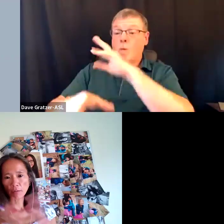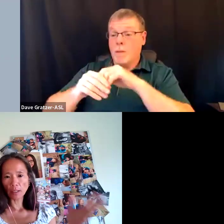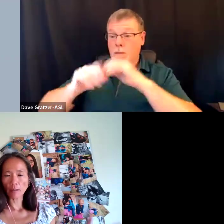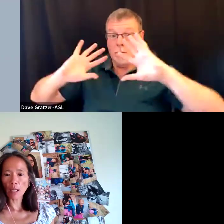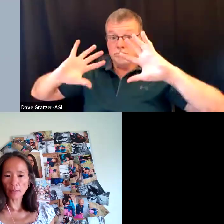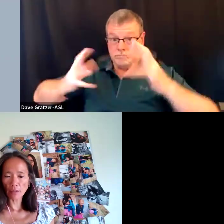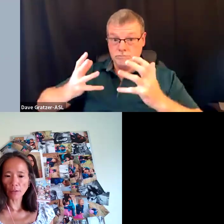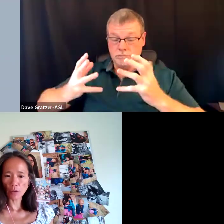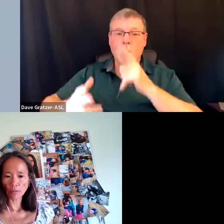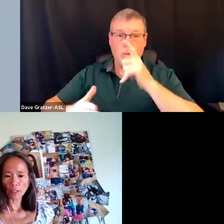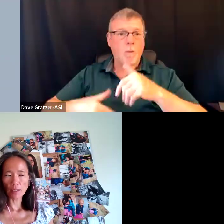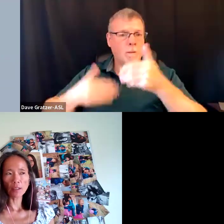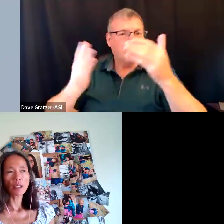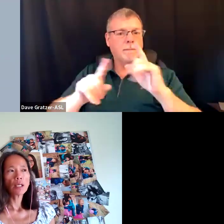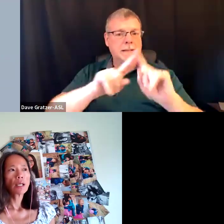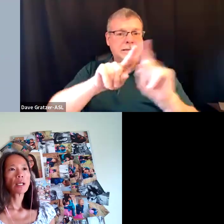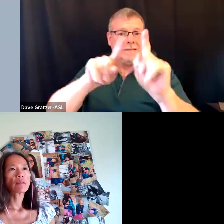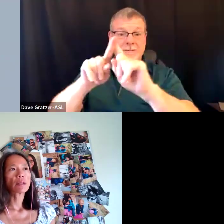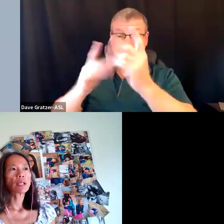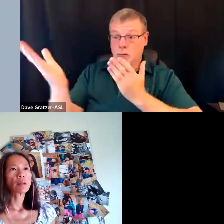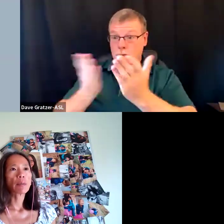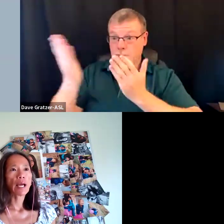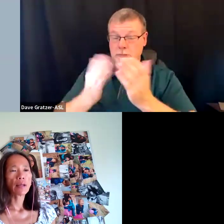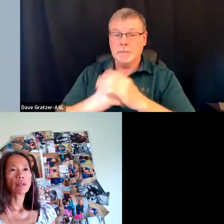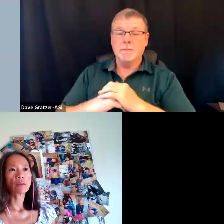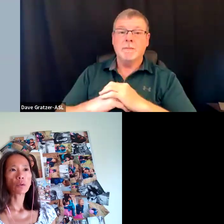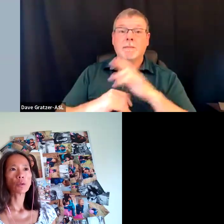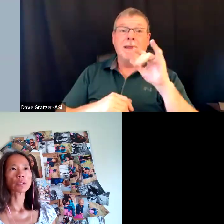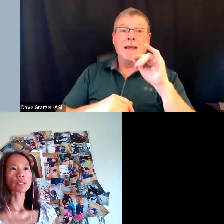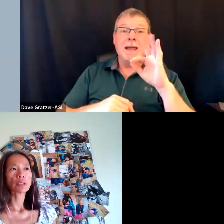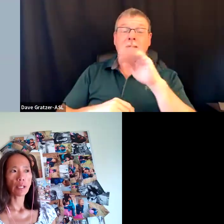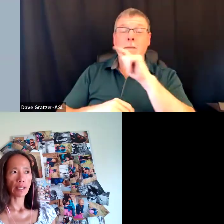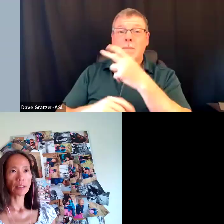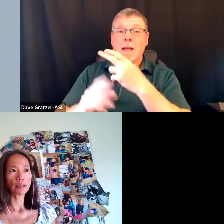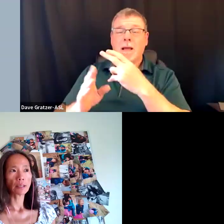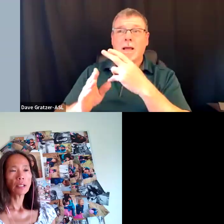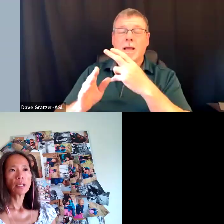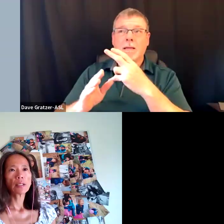that provides a lot of different services, if the PATH enrolled client